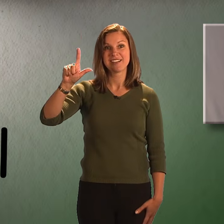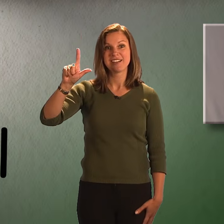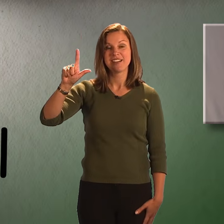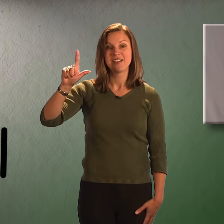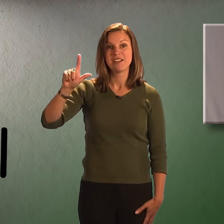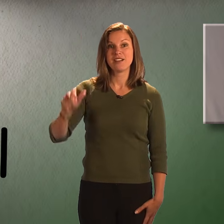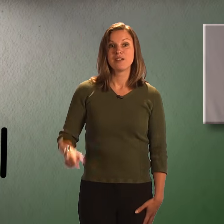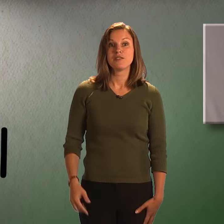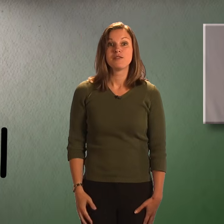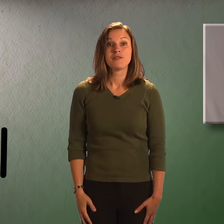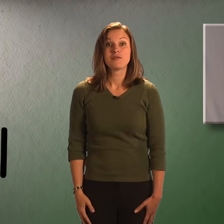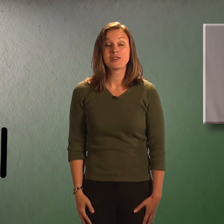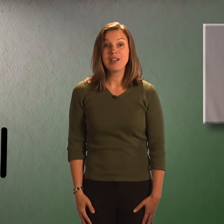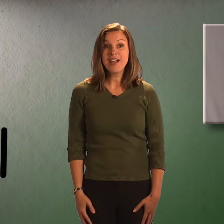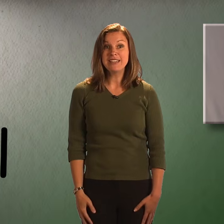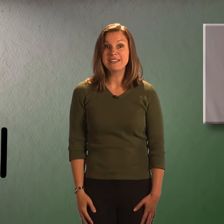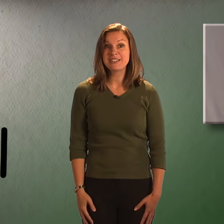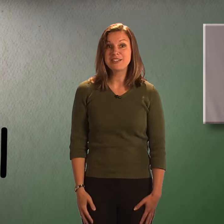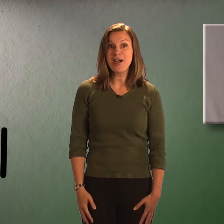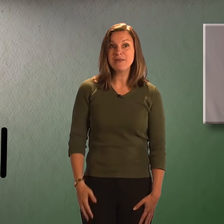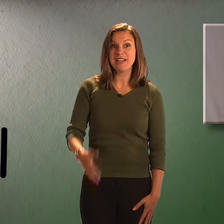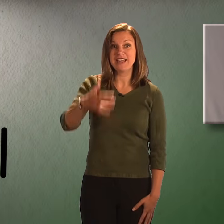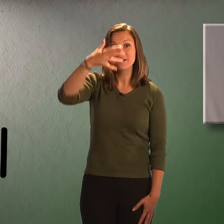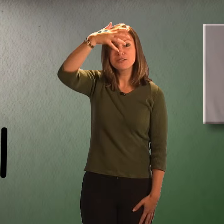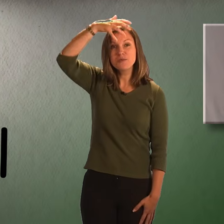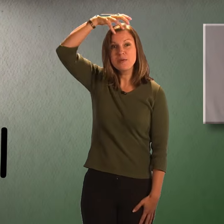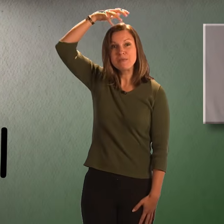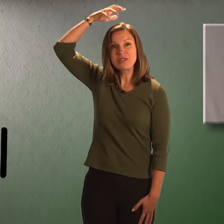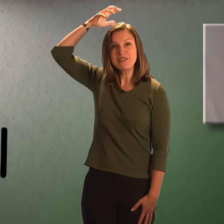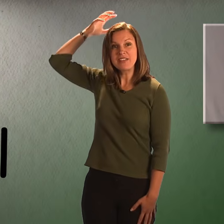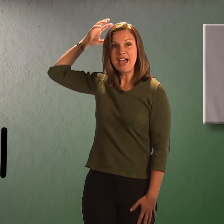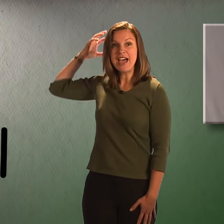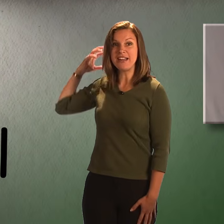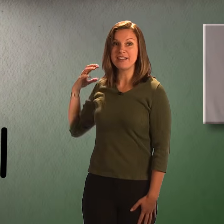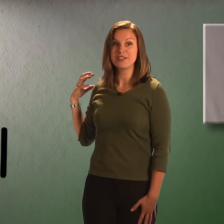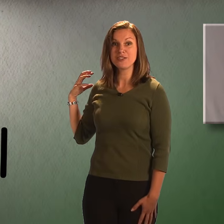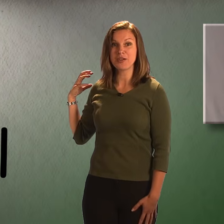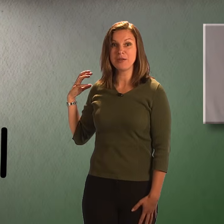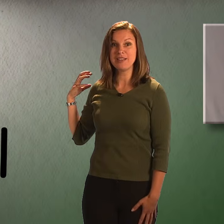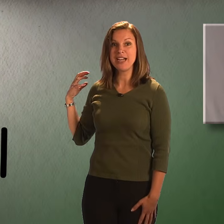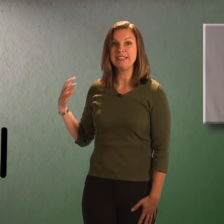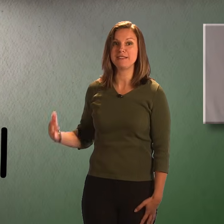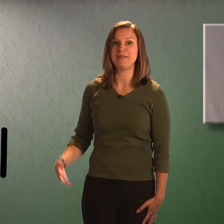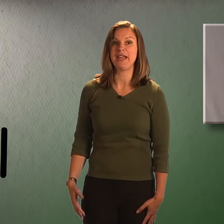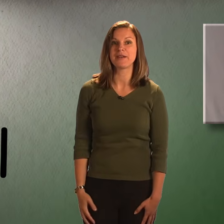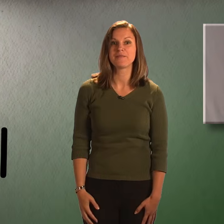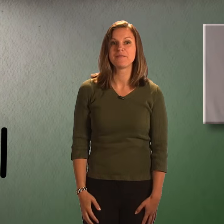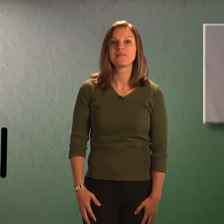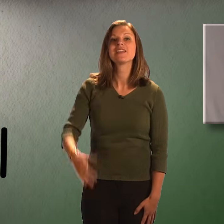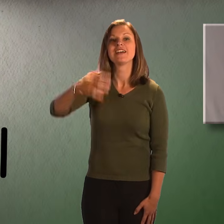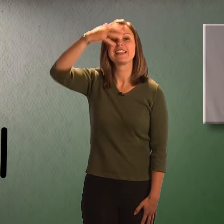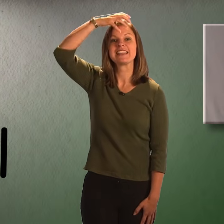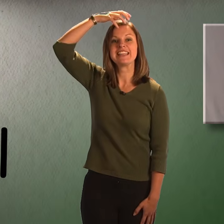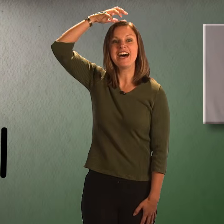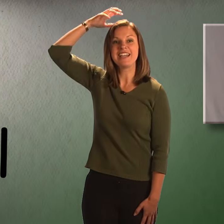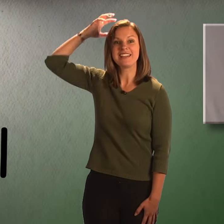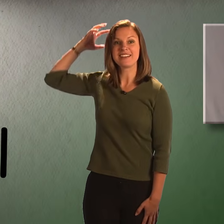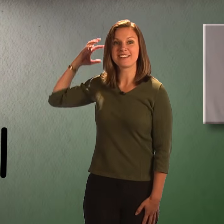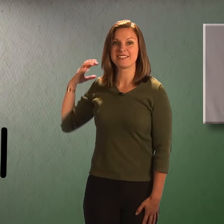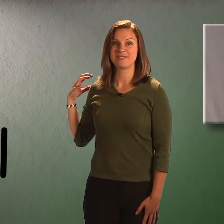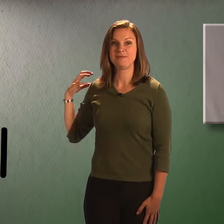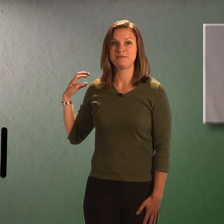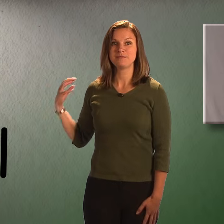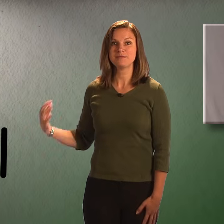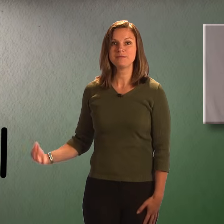For "Lion" the dominant hand sweeps over the head to show a lion's mane. "Lion"